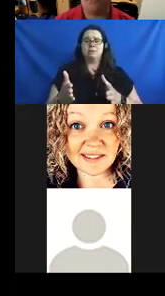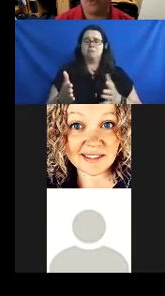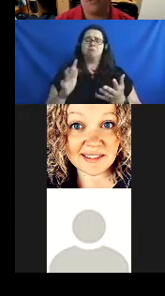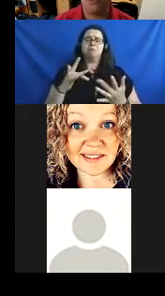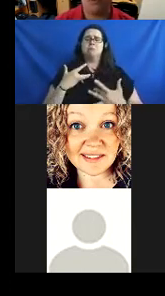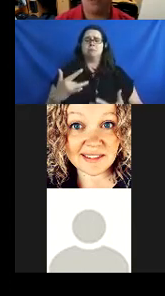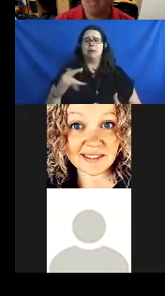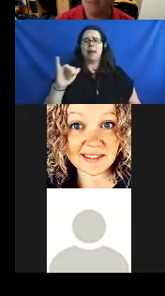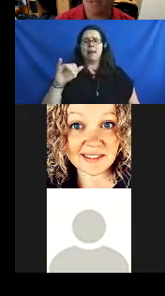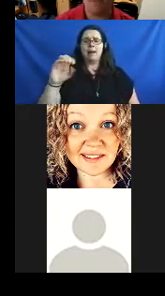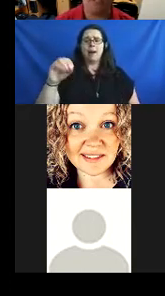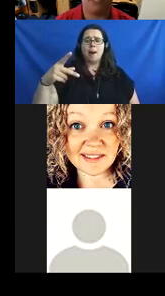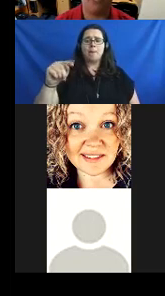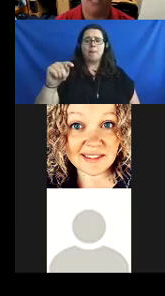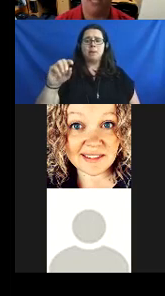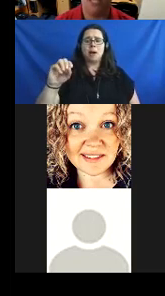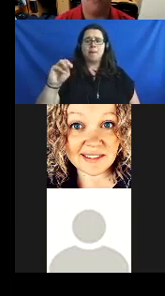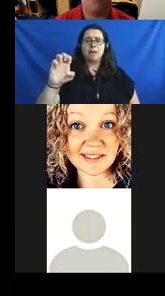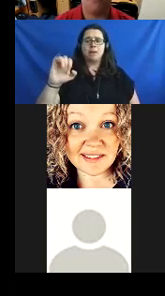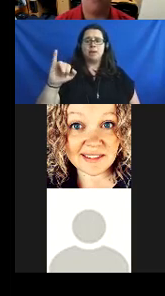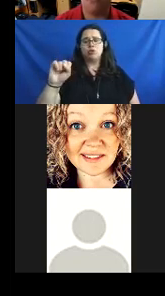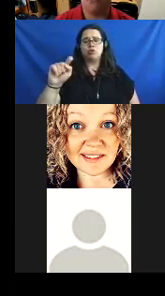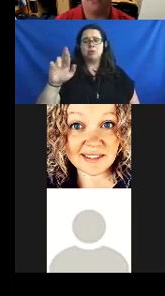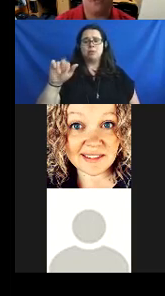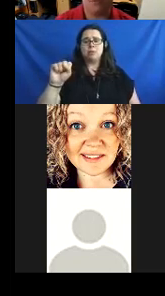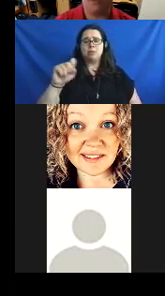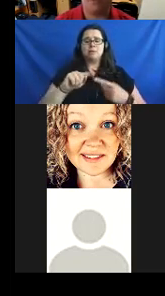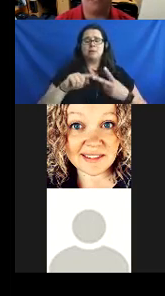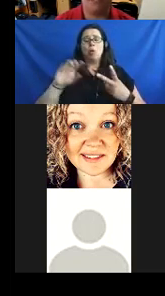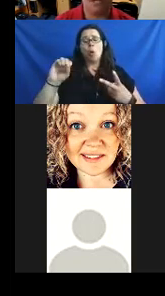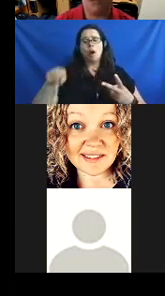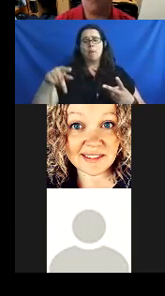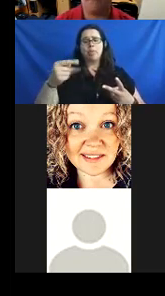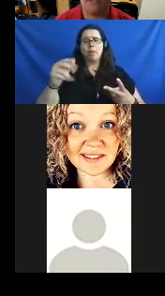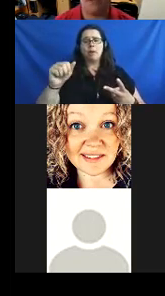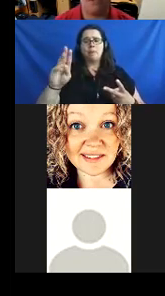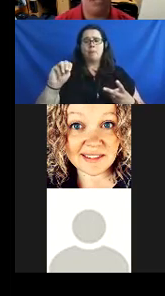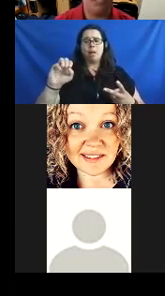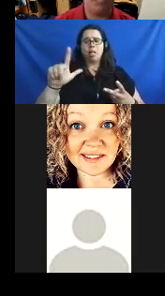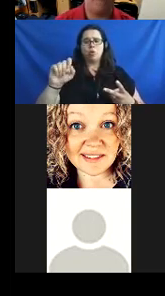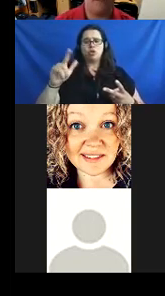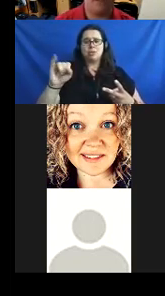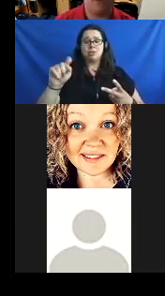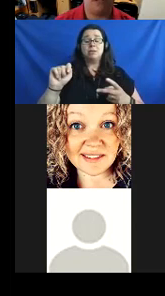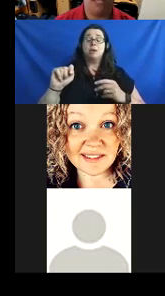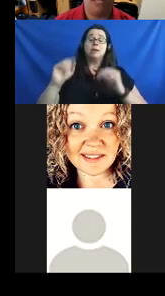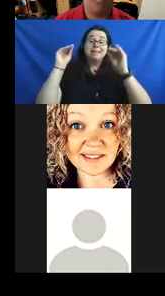OPTOMETRISTS OR OPHTHALMOLOGISTS OR OTHER PROFESSIONALS IN THE FIELD.